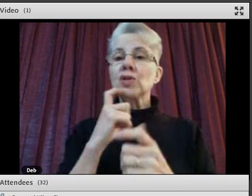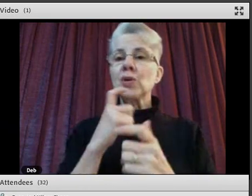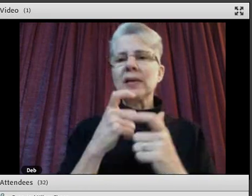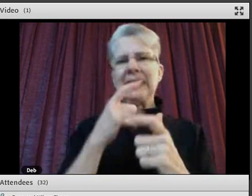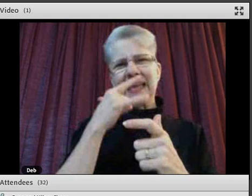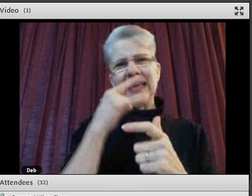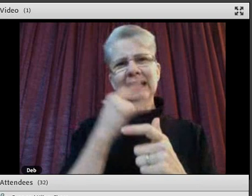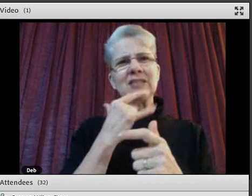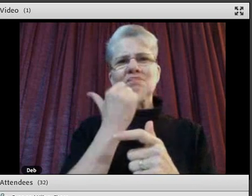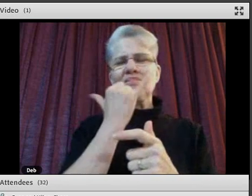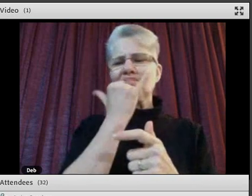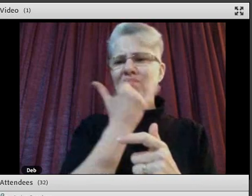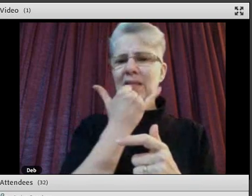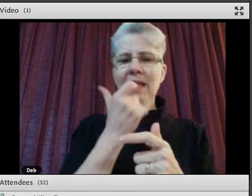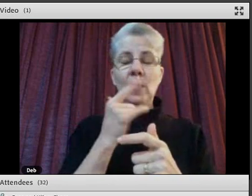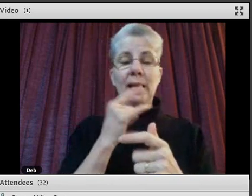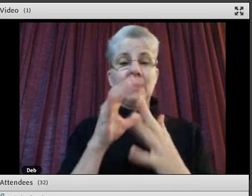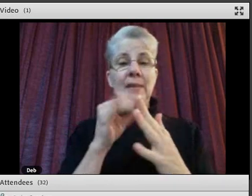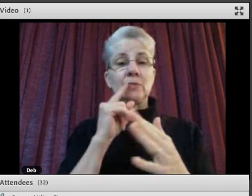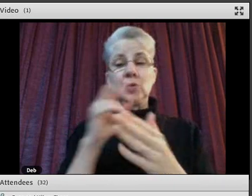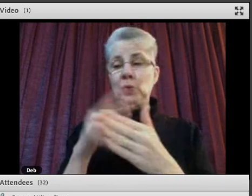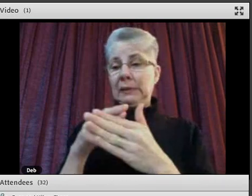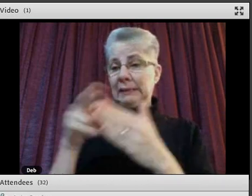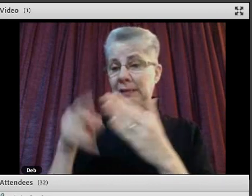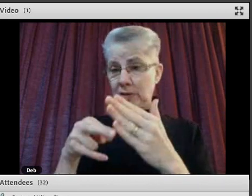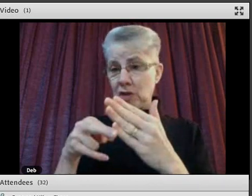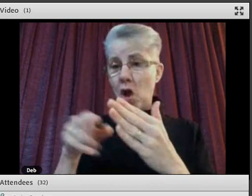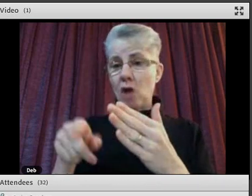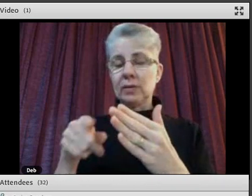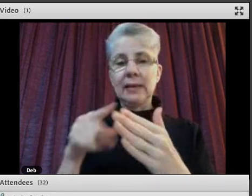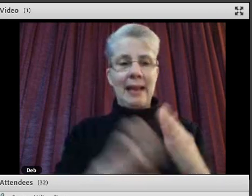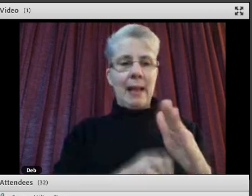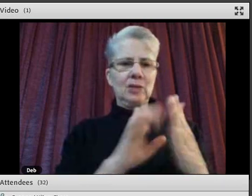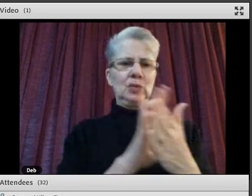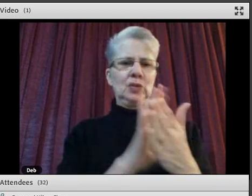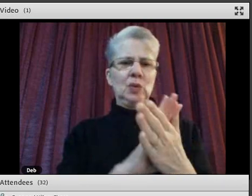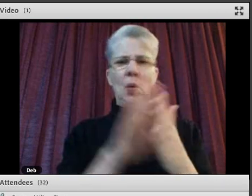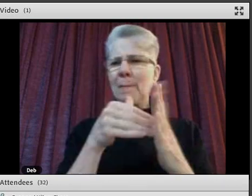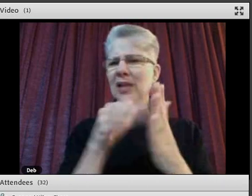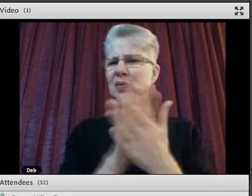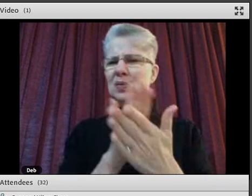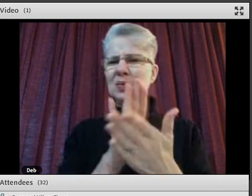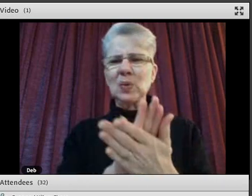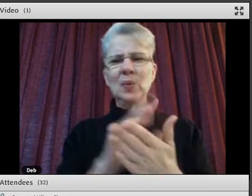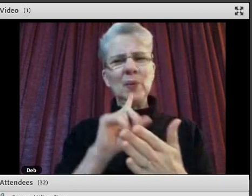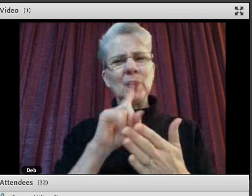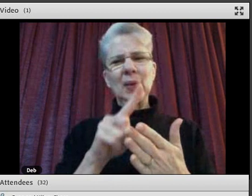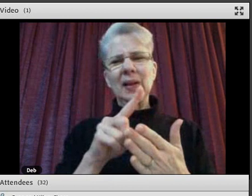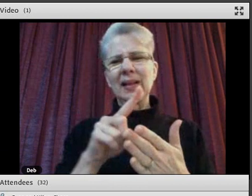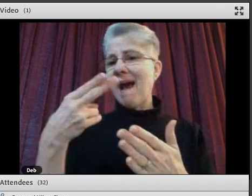to have a really good end product in elementary school, middle school. Really, it's not till high school where I start expecting kids